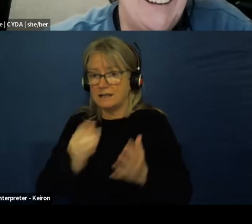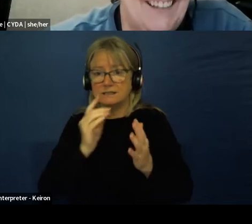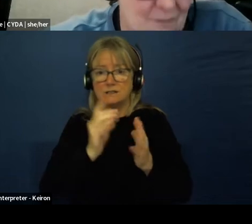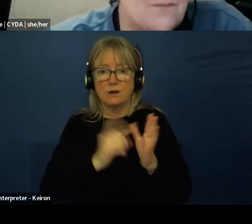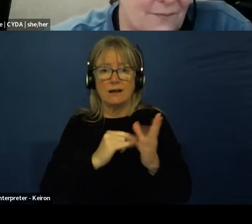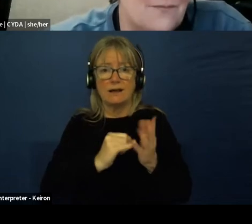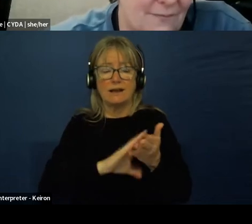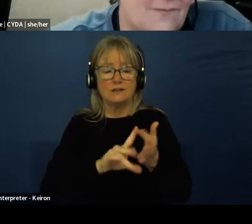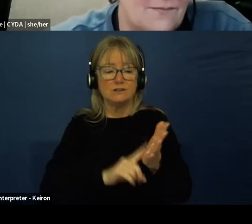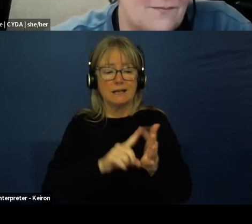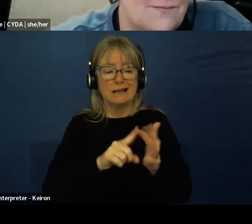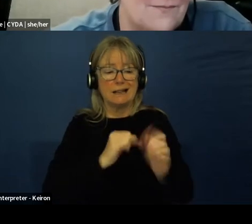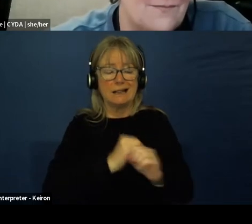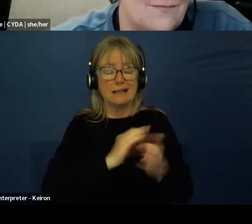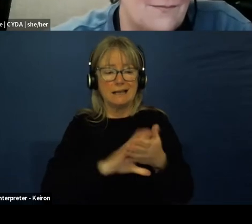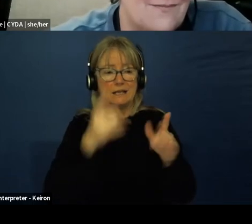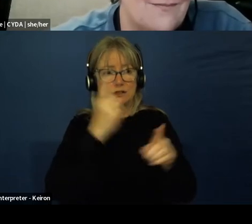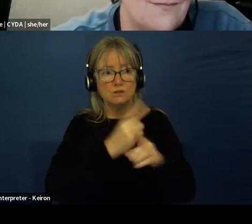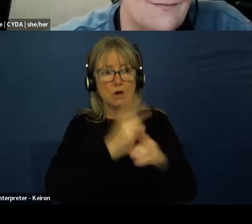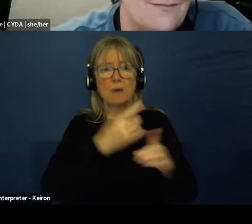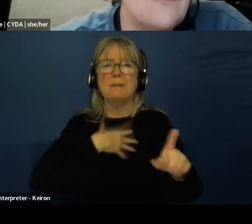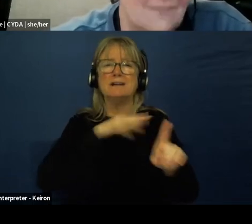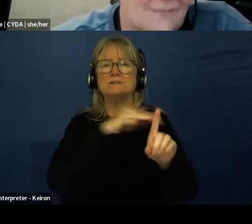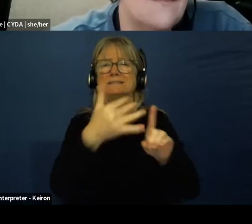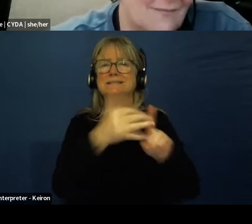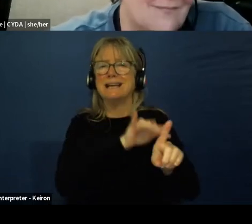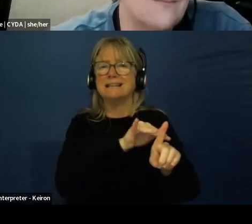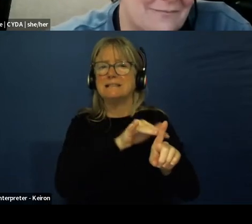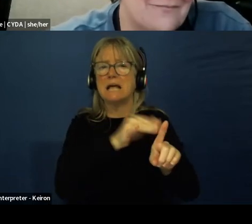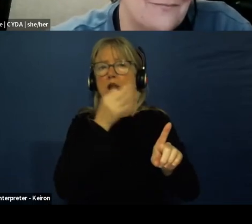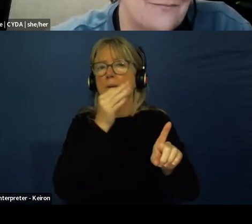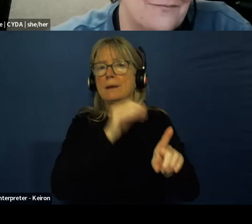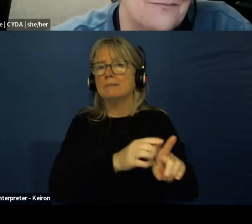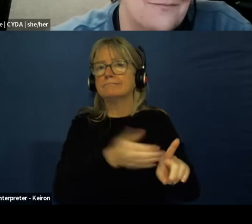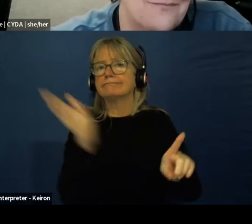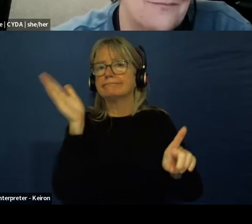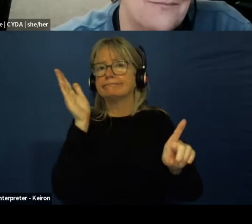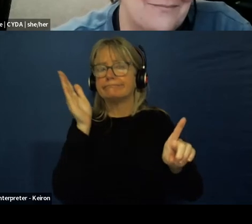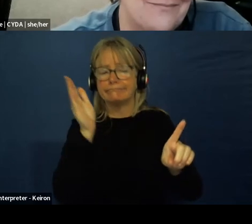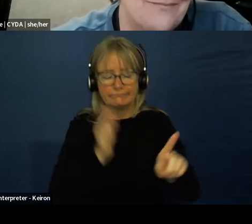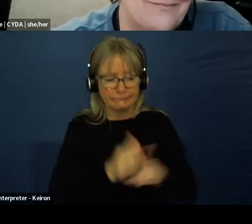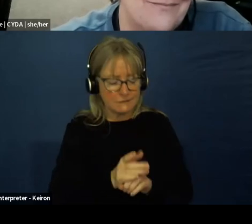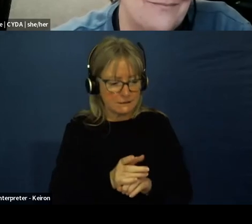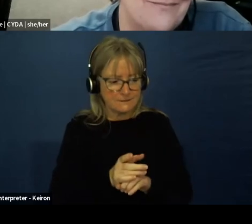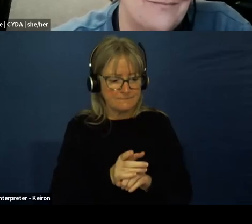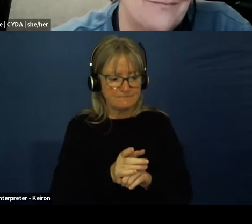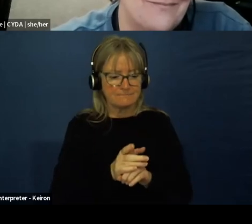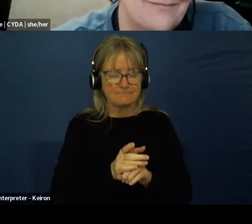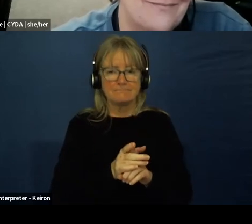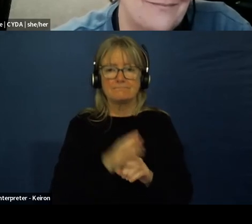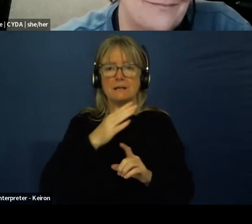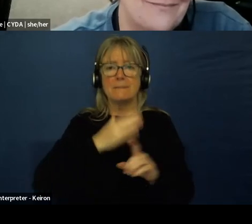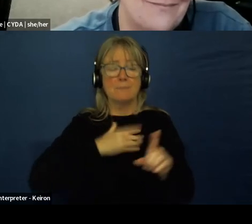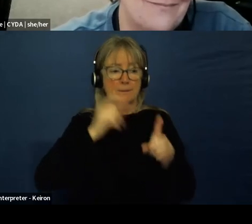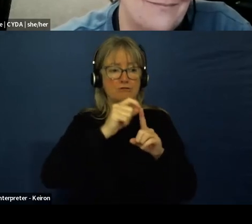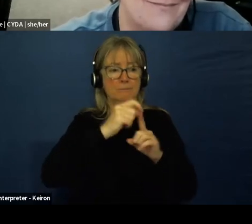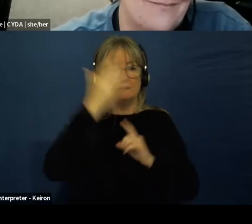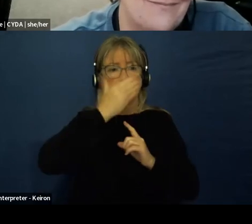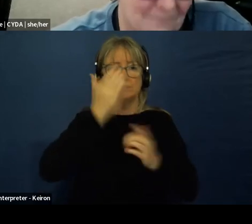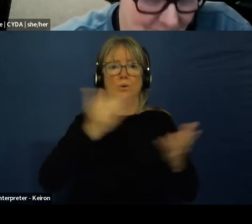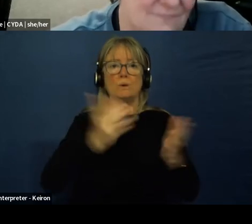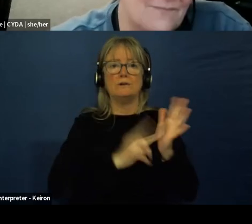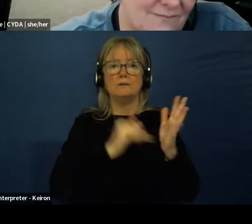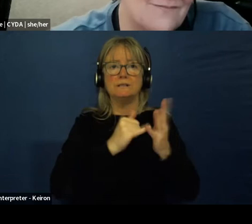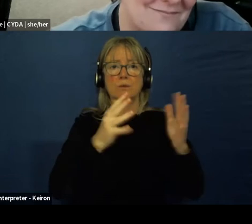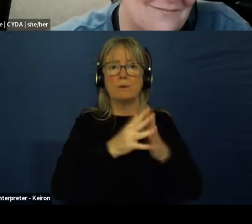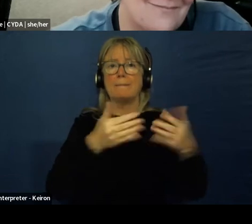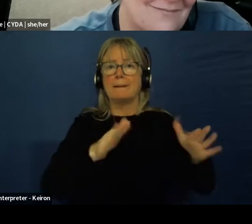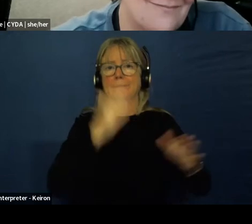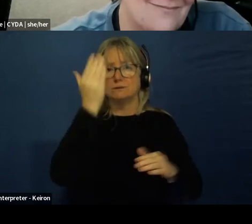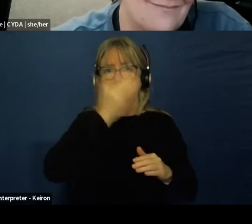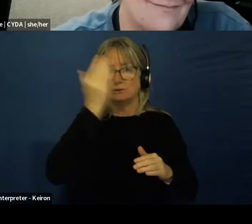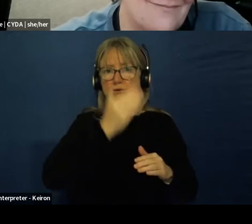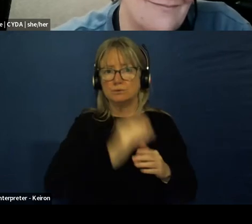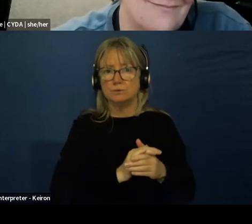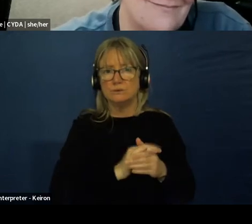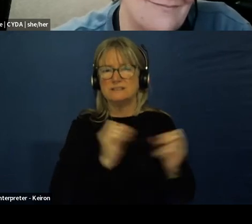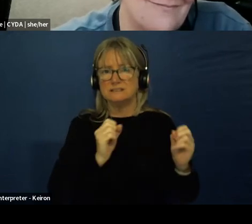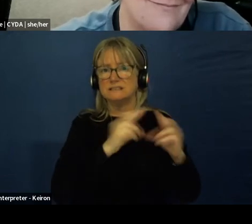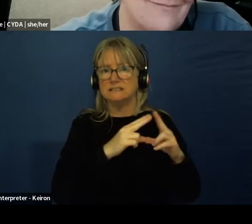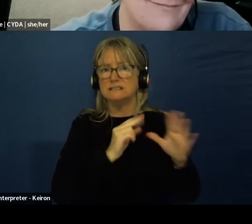So just do a bit of a context to my situation sighing school because it's a bit of a peculiar one. And I, so my, my primary schooling was in New South Wales public schools, mostly Sydney.